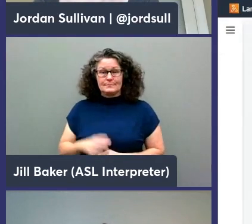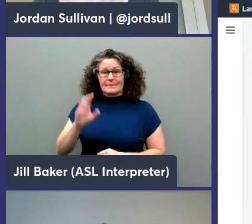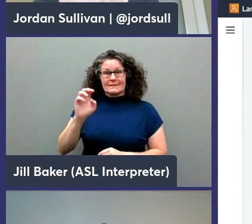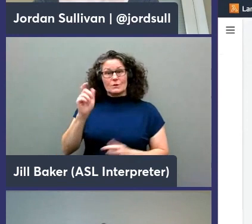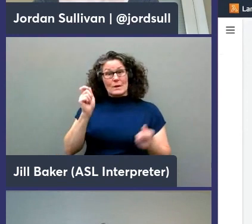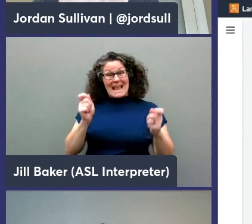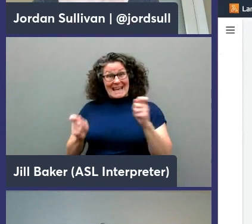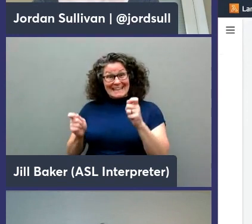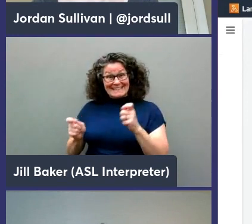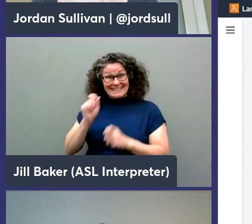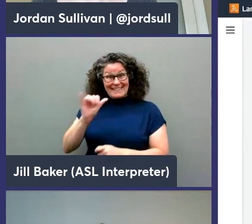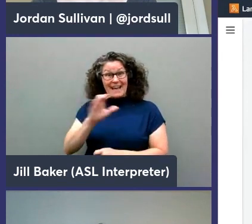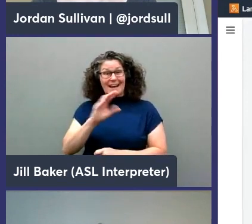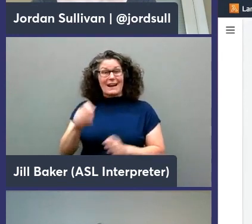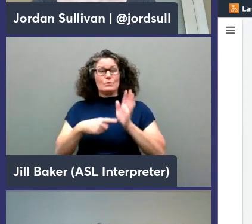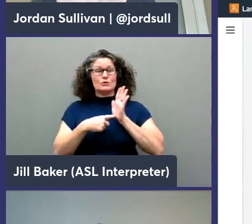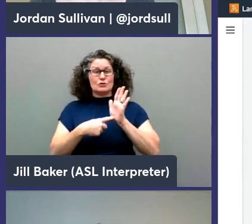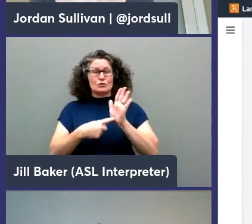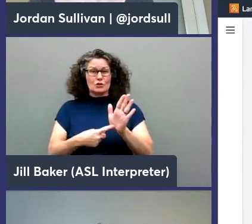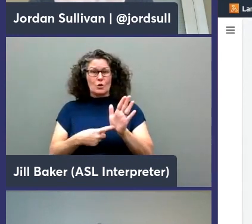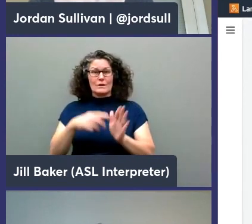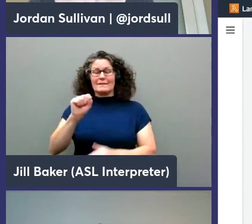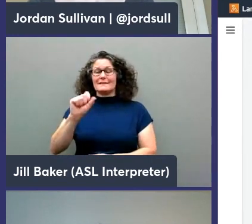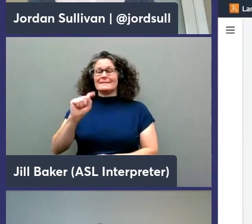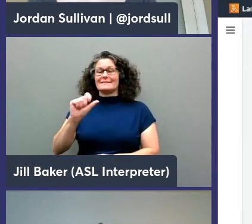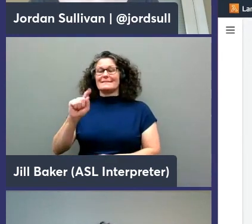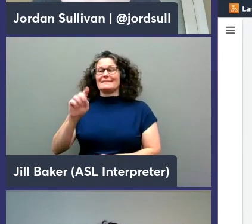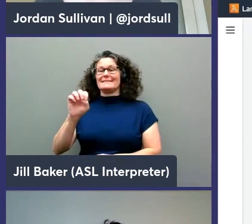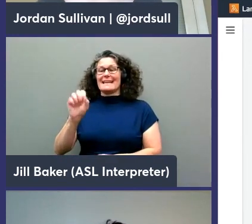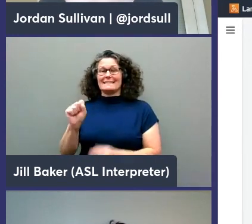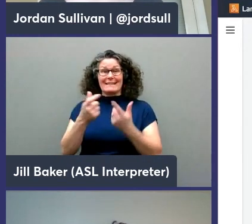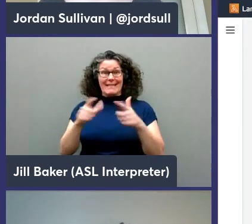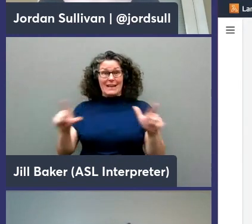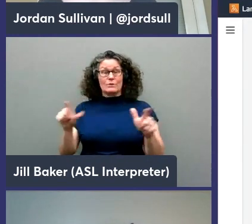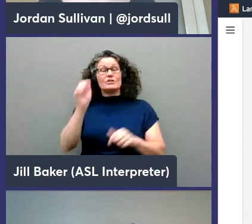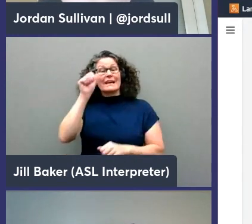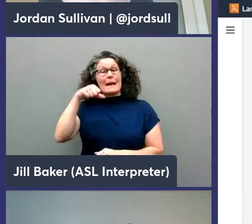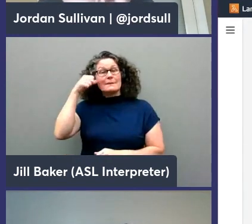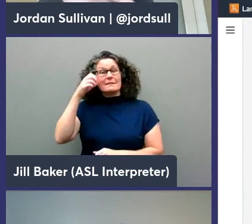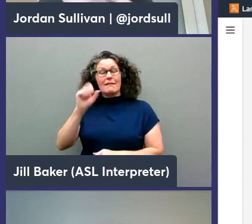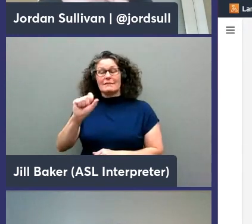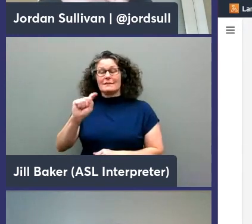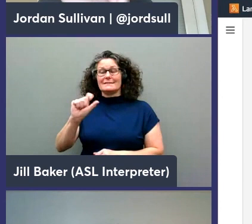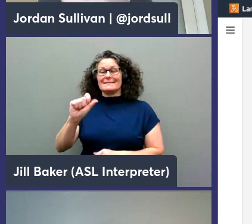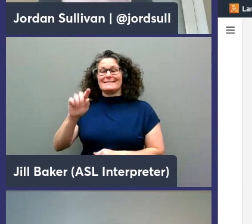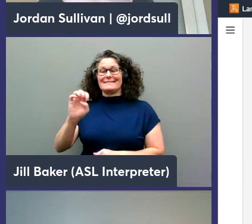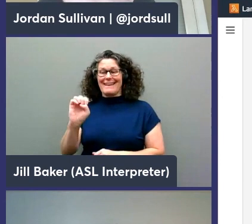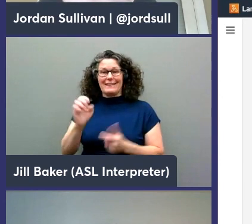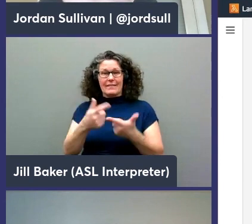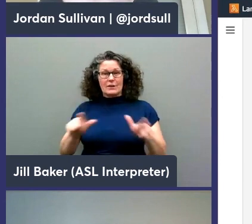And I'm gonna show you the states language here, the Amazon States Language. You can see that I'm sending to SQS, right?